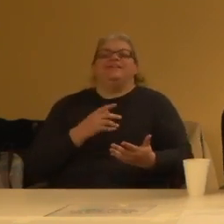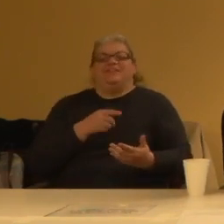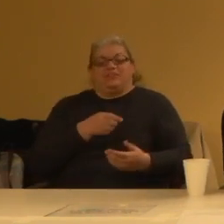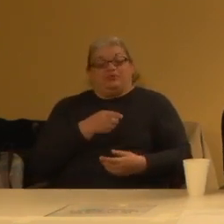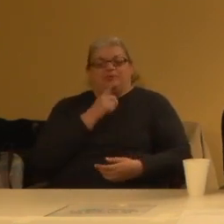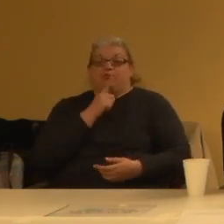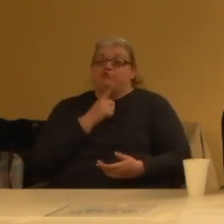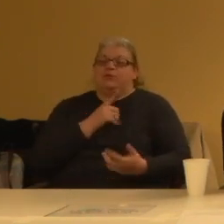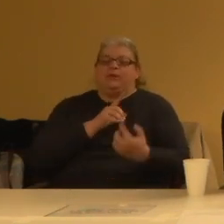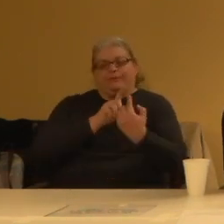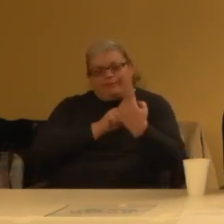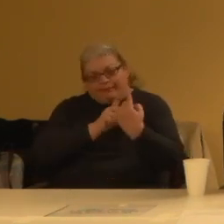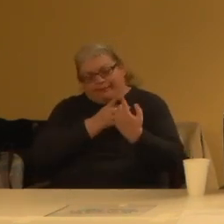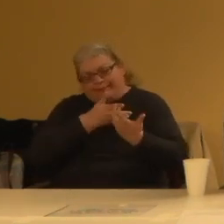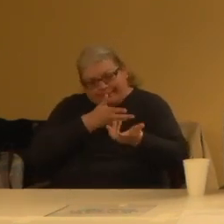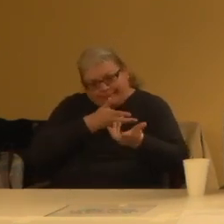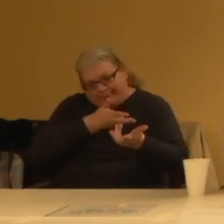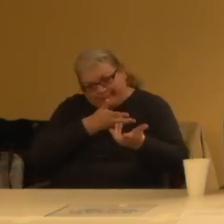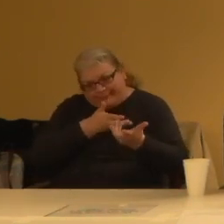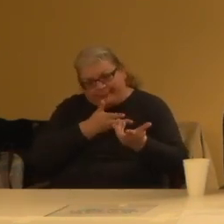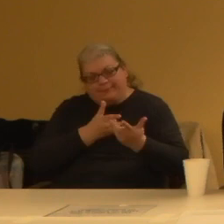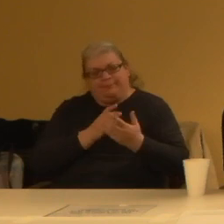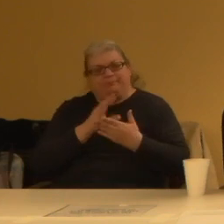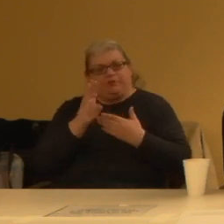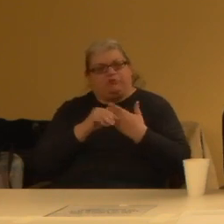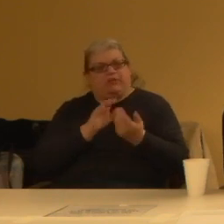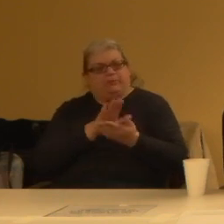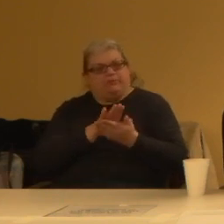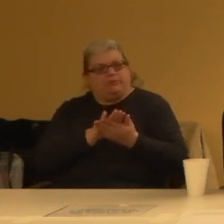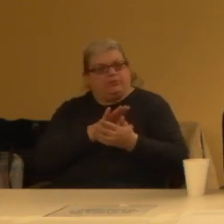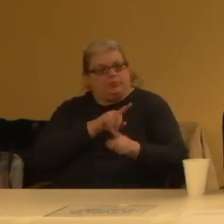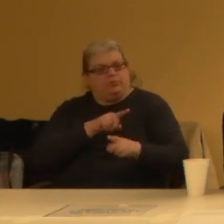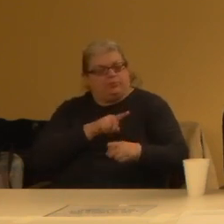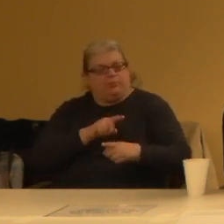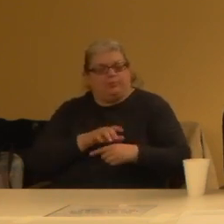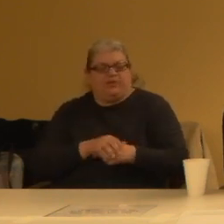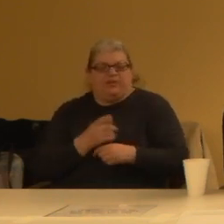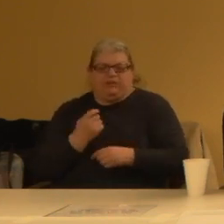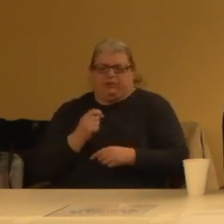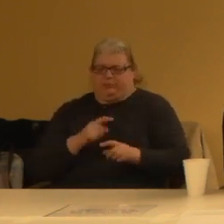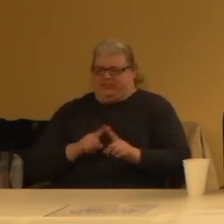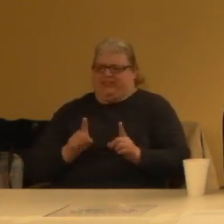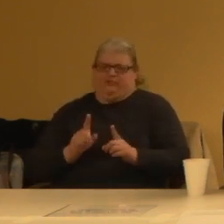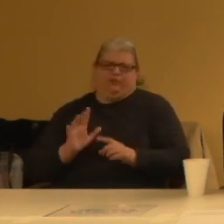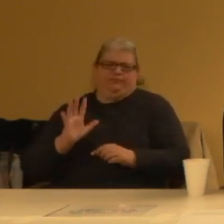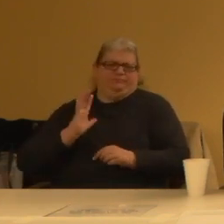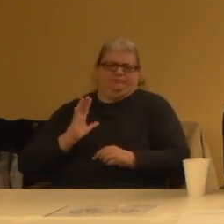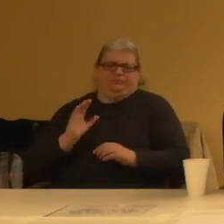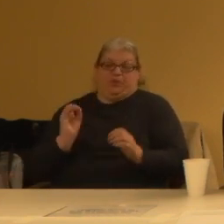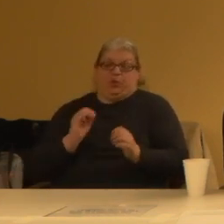Like the curriculum at the school that I was attending at Virginia Wesleyan was a little different at that point, and there was no real like dramaturgy track,